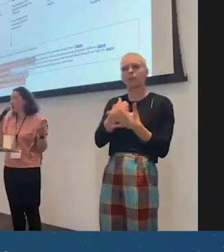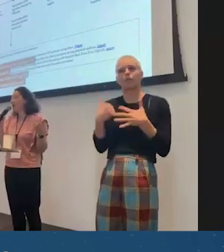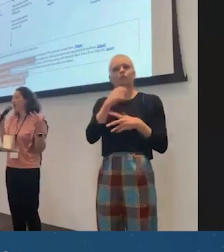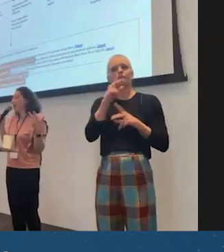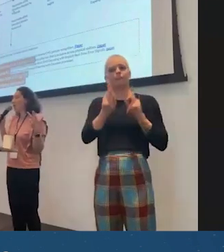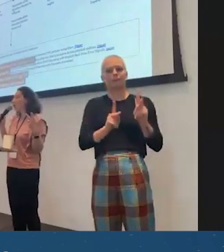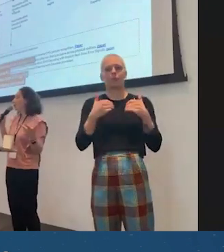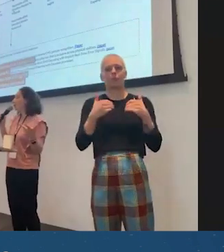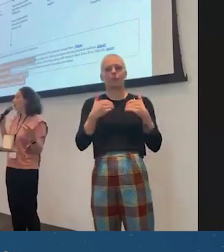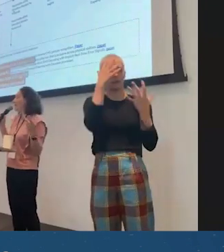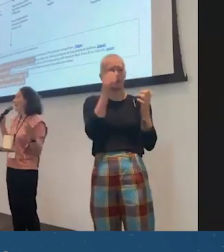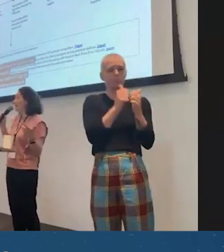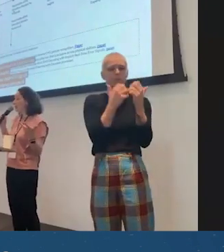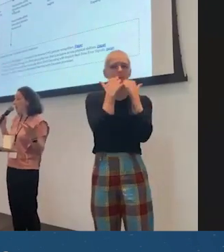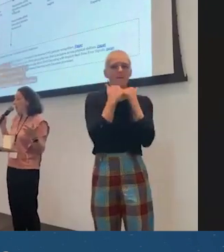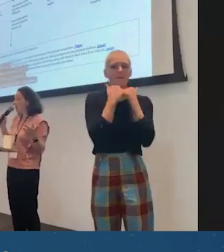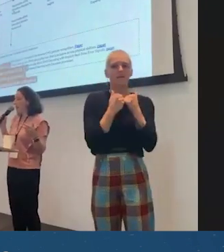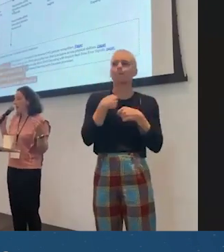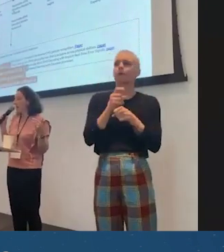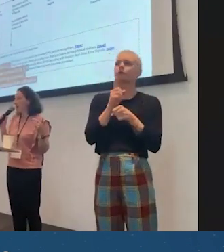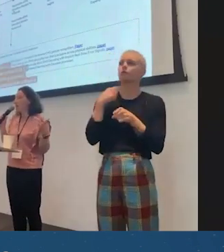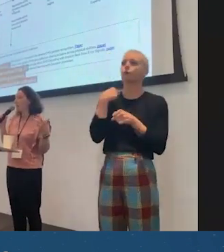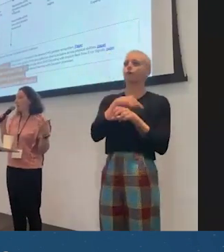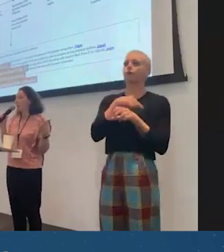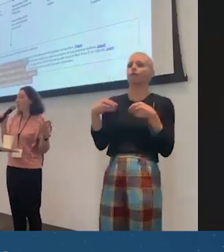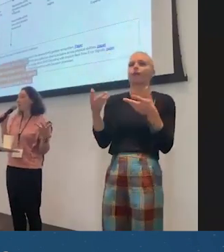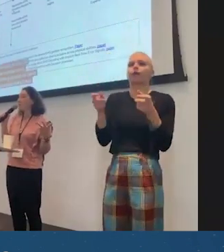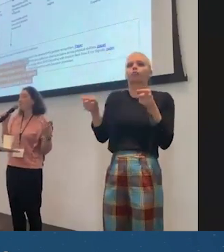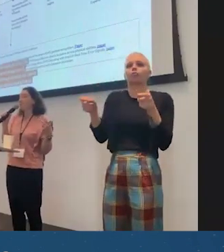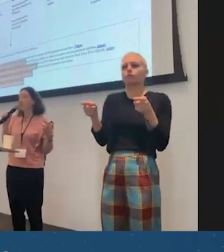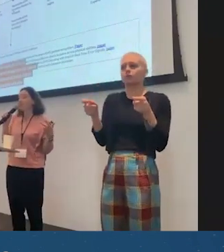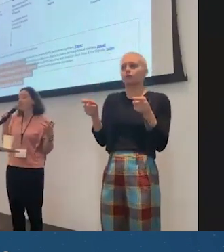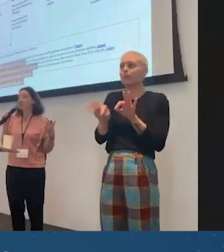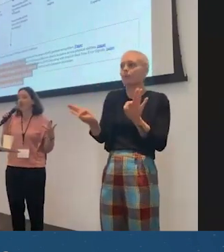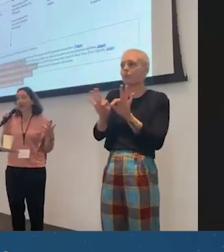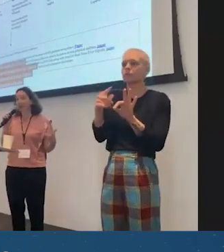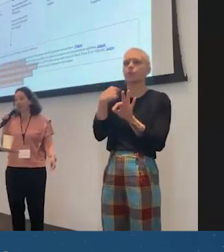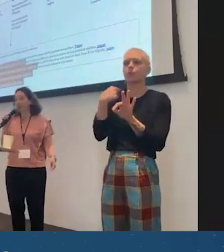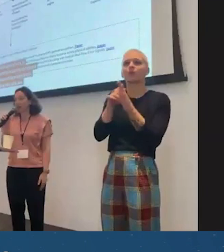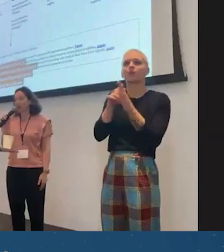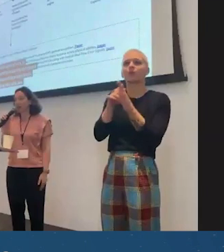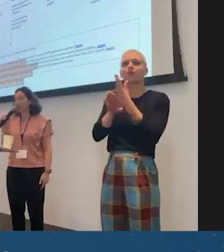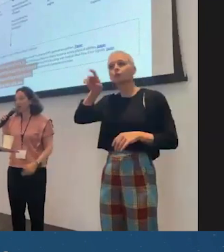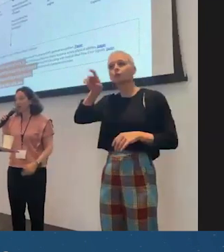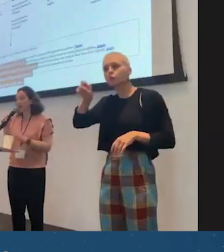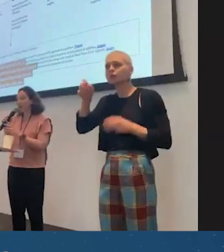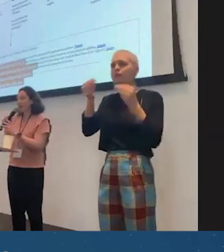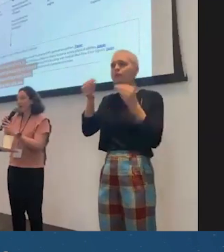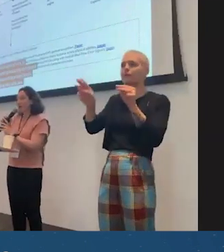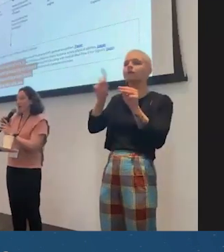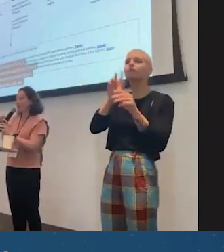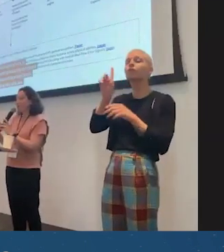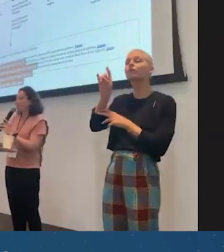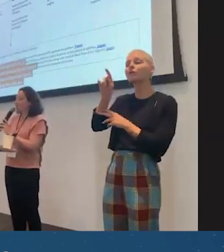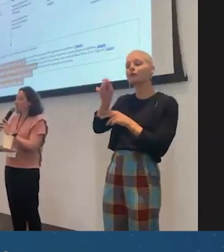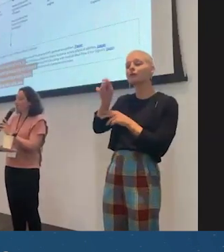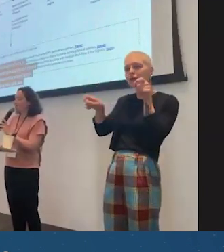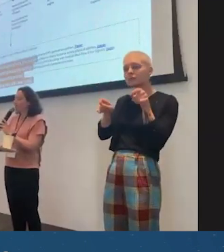providing controls that matter by developing tools and methods for data management and privacy.